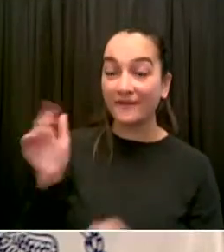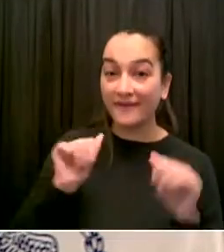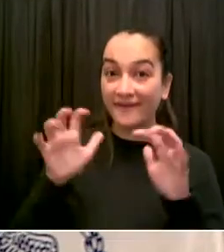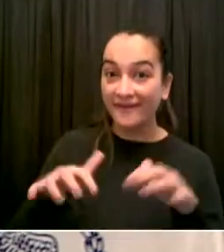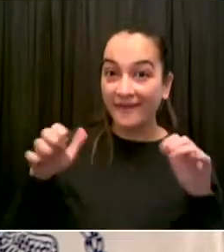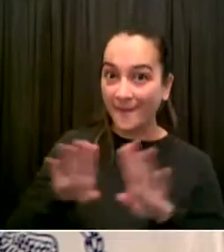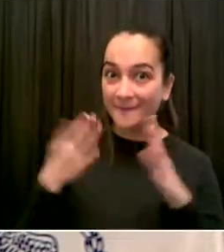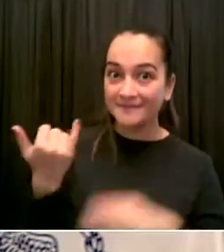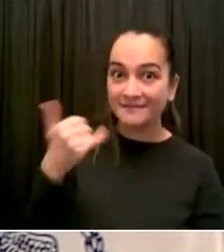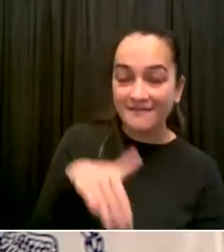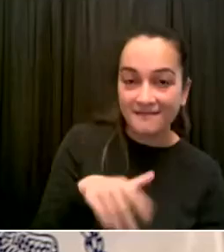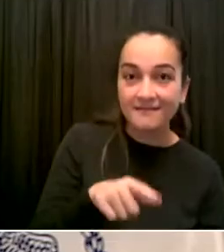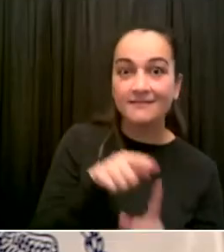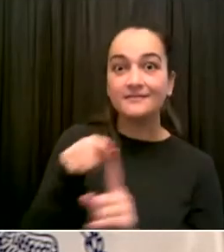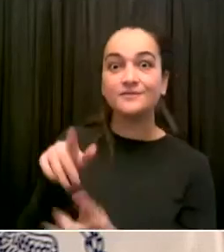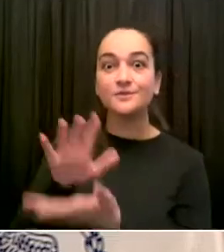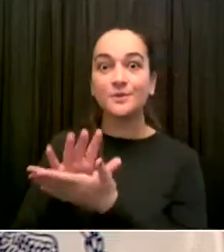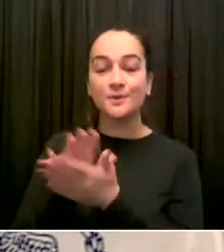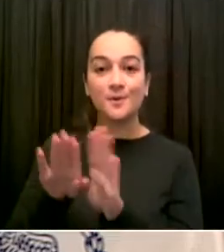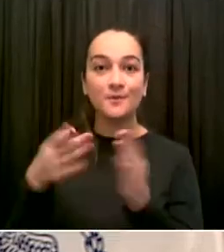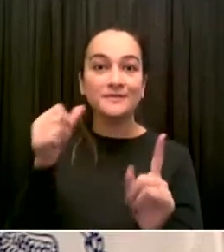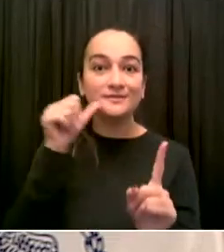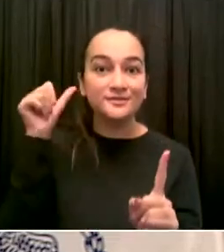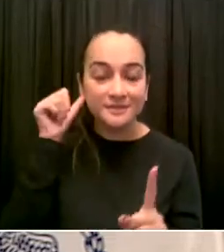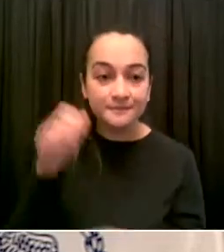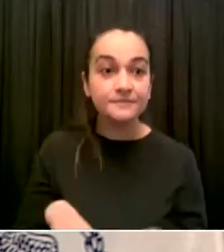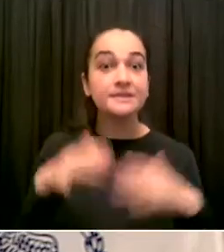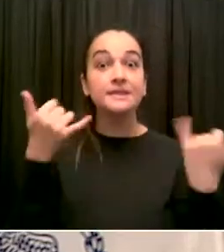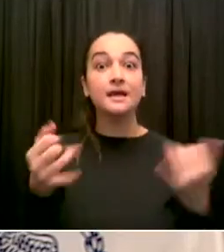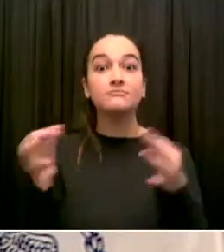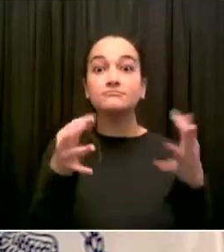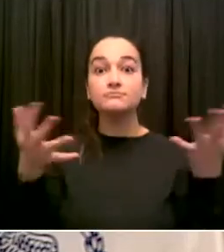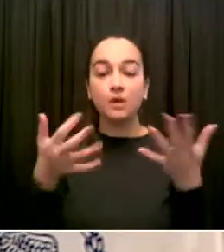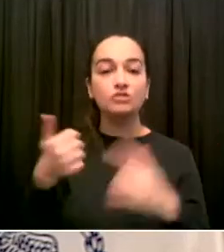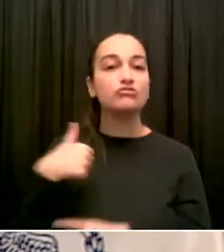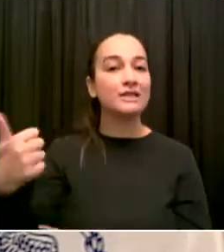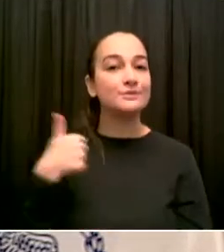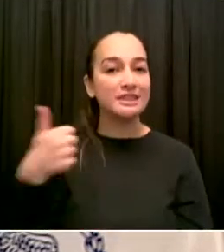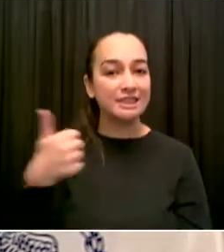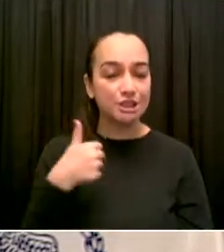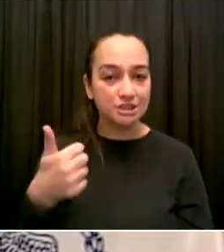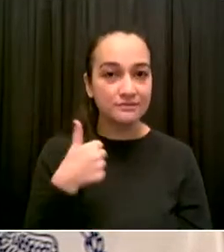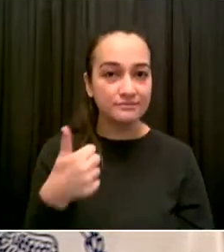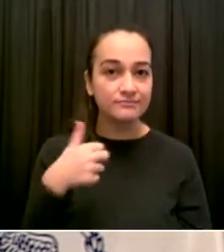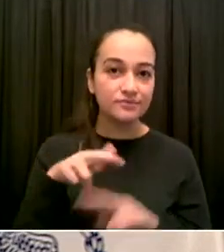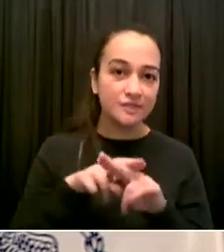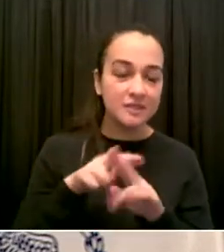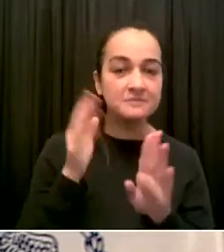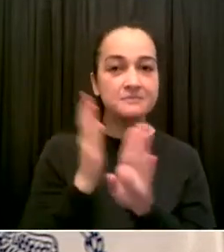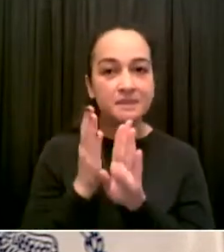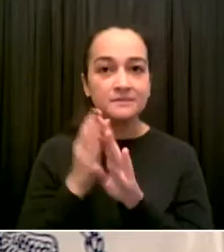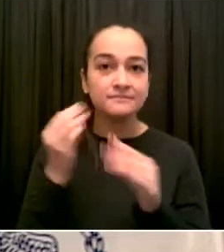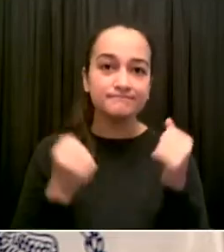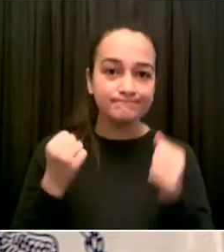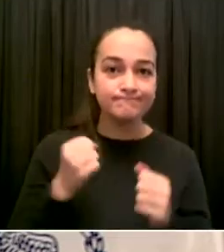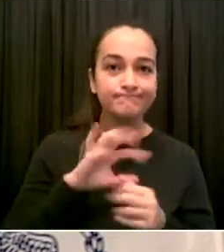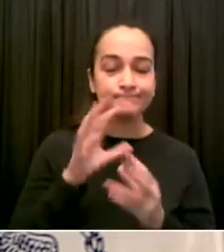WE TALKED ABOUT OUR CULTURAL COMMIUNTY, SCHOOLS, LET'S TALK